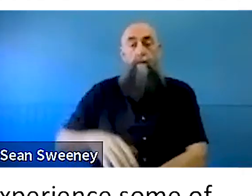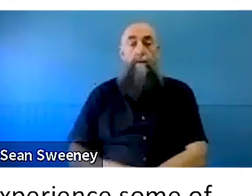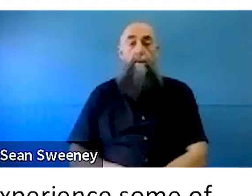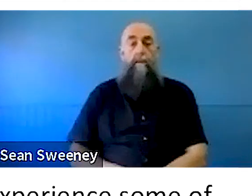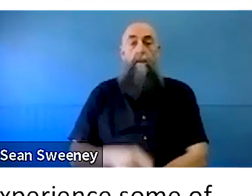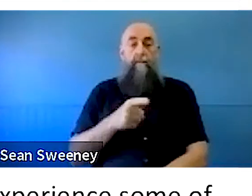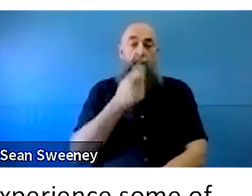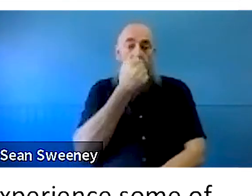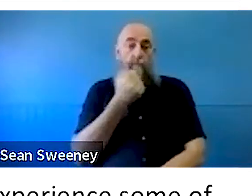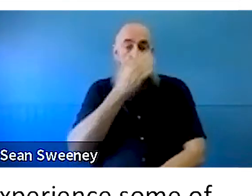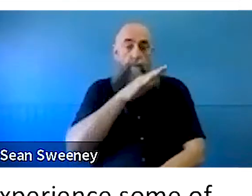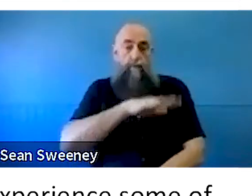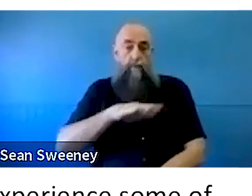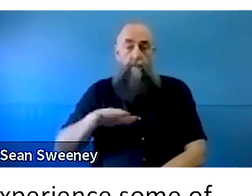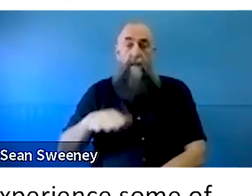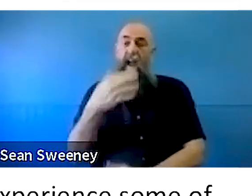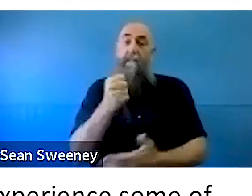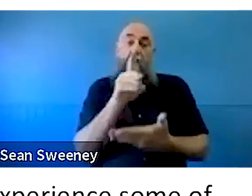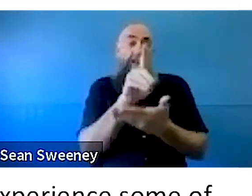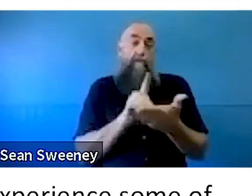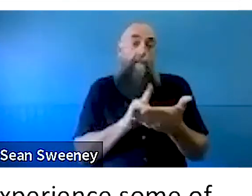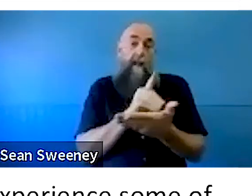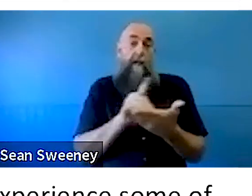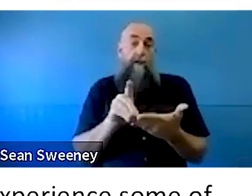facing greater discrimination and difficulty in schooling.